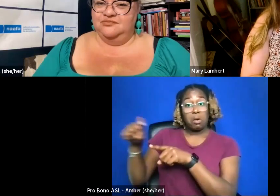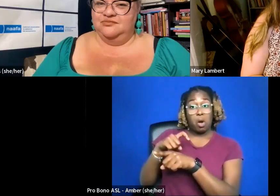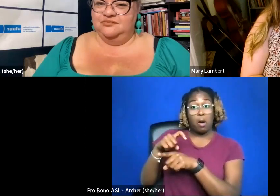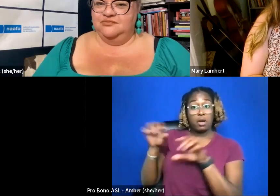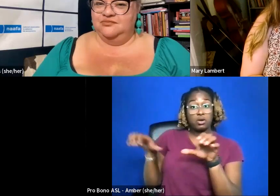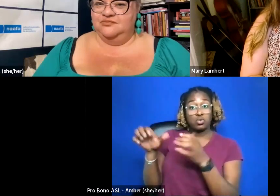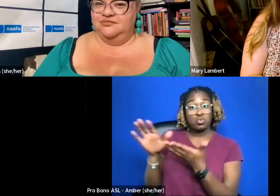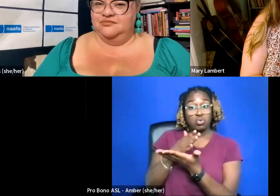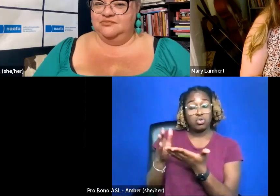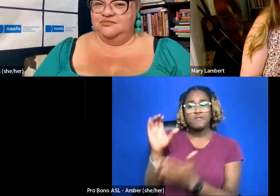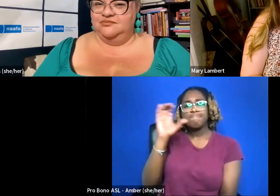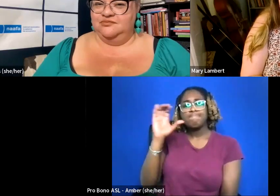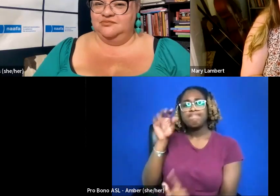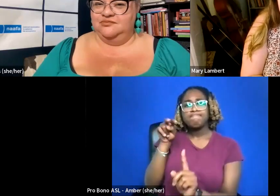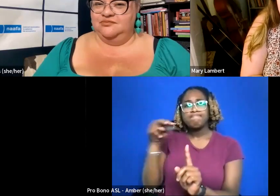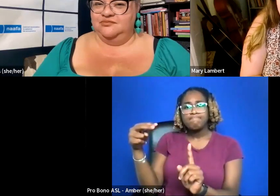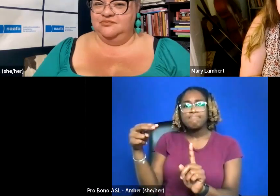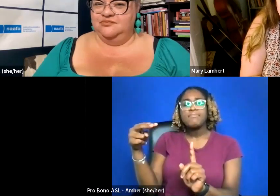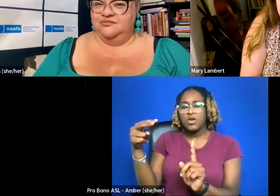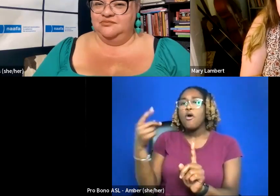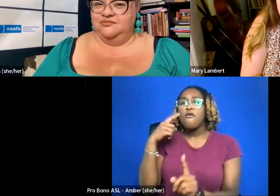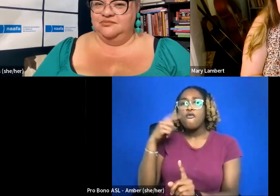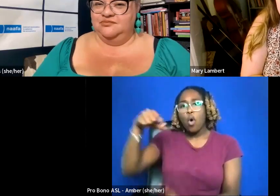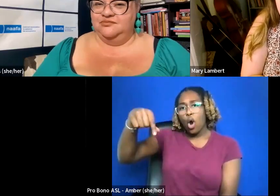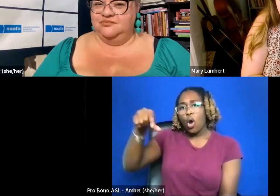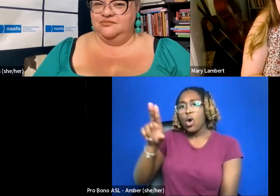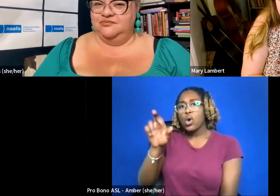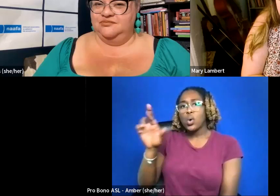for a perspective of somebody who is queer and Christian and